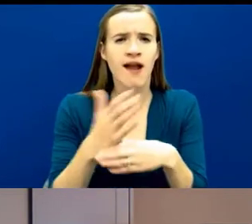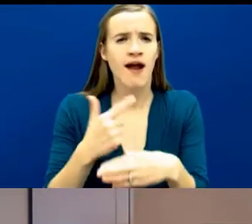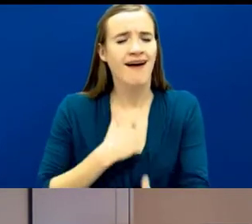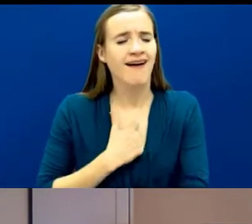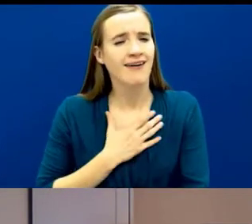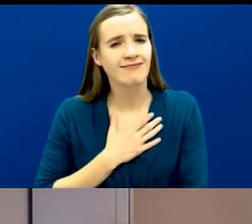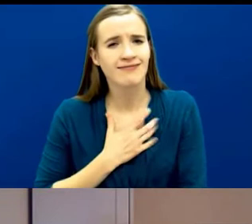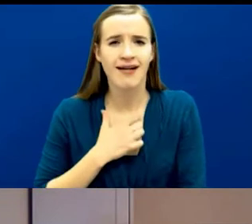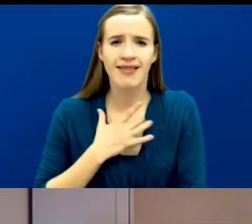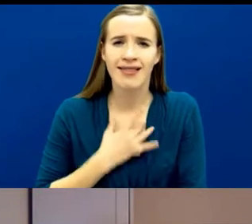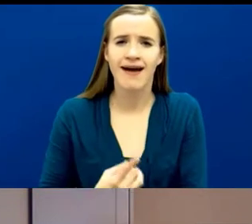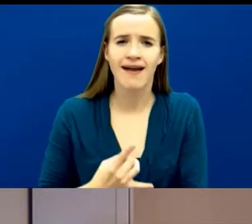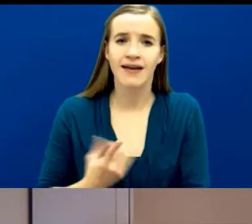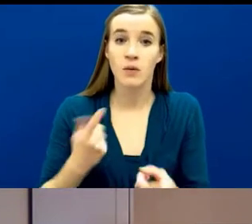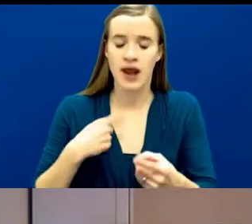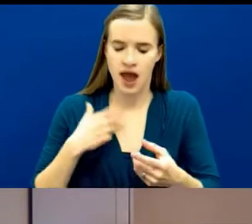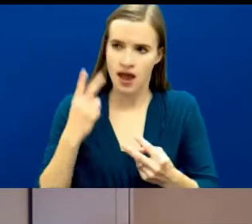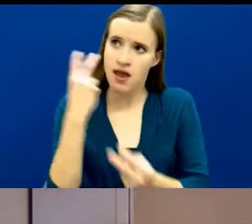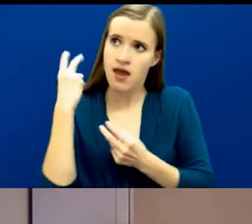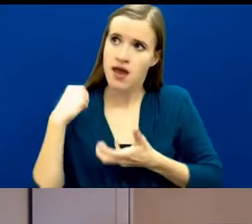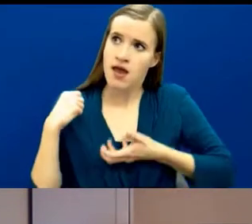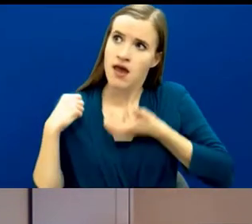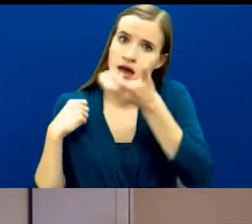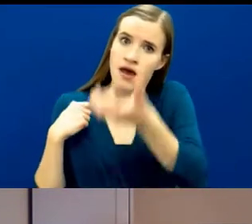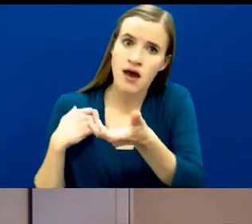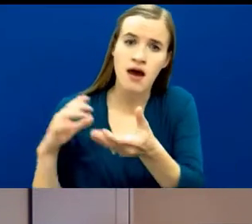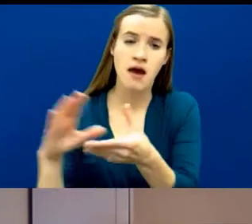those moments when I was eight years old, you know, doing those protests and